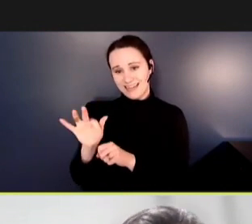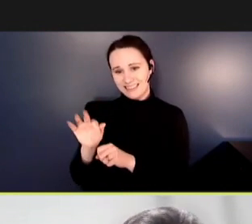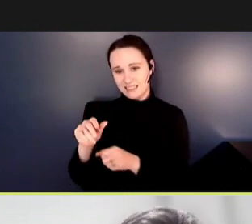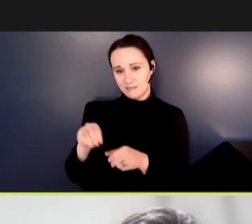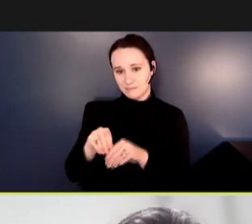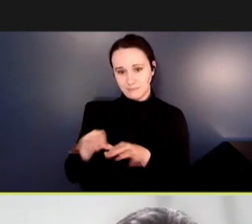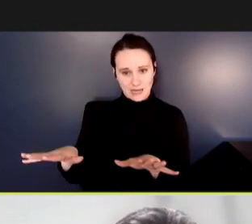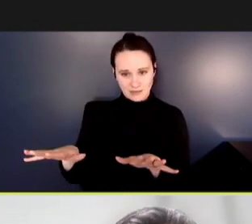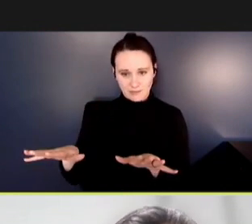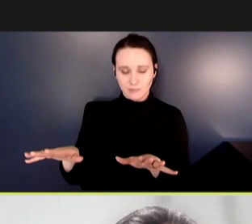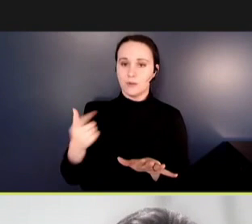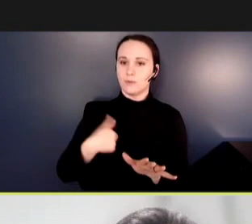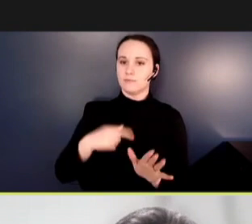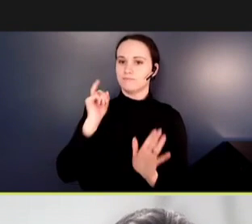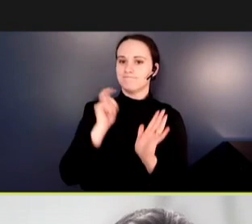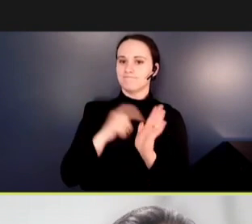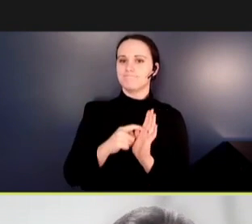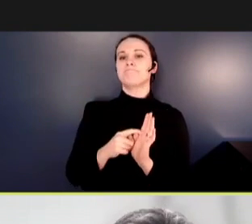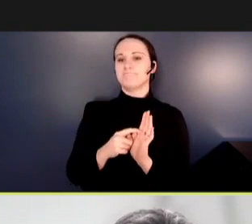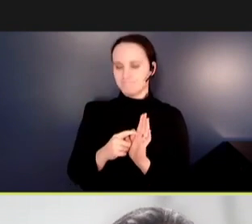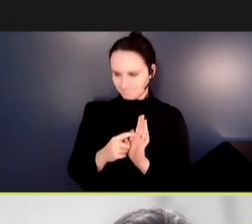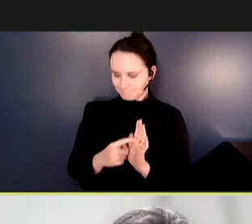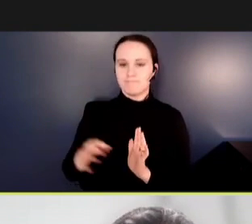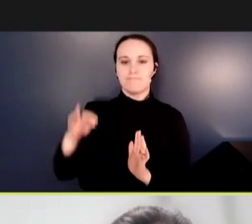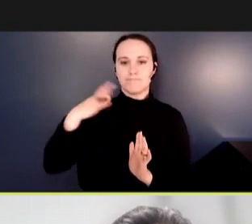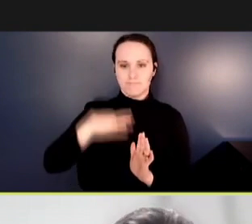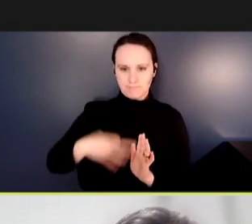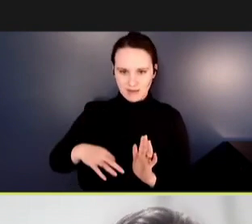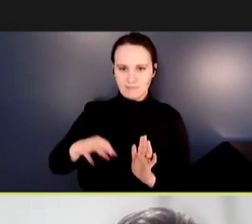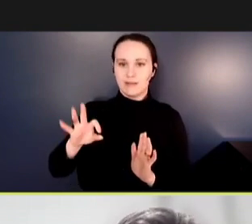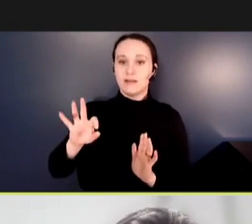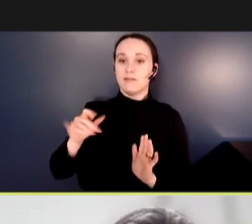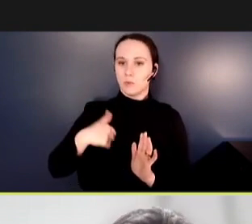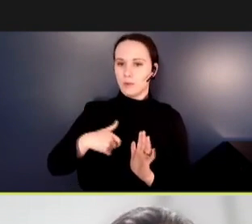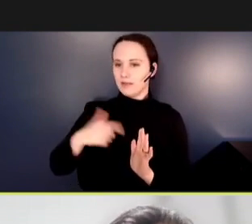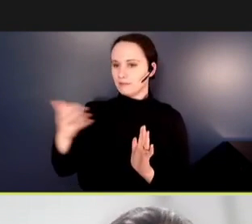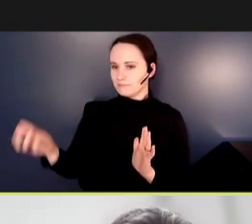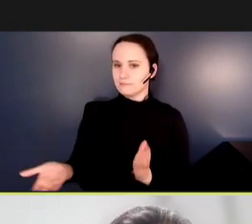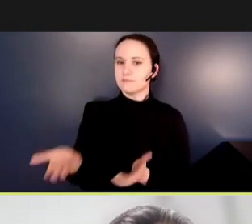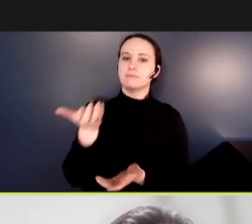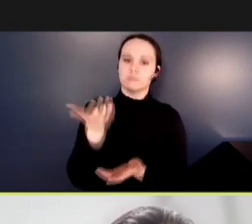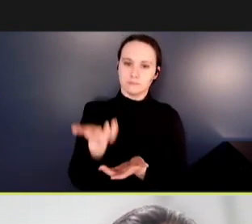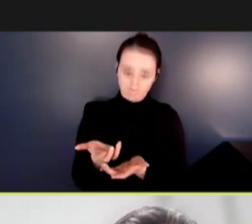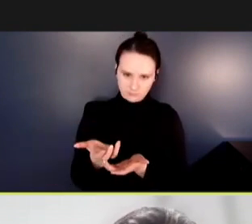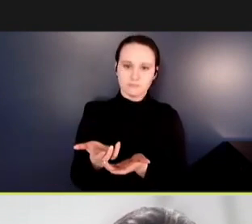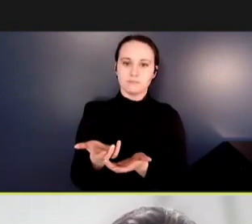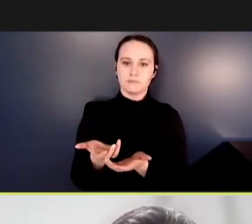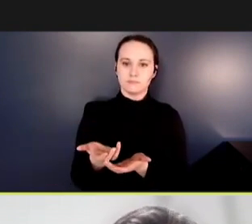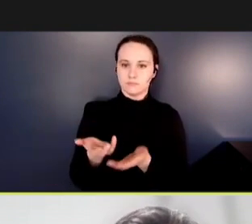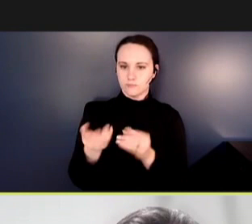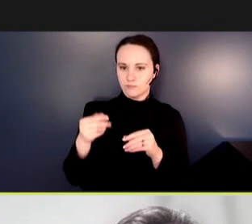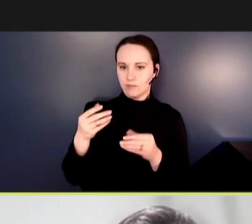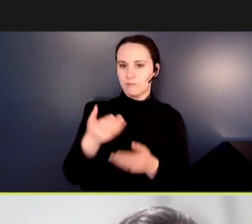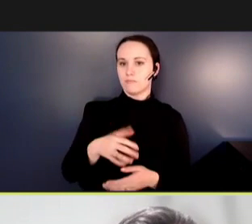interventions needs to be provided to the pregnant individuals also has resulted in a number of